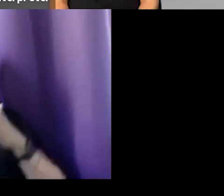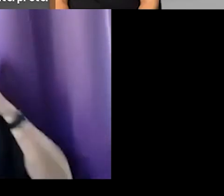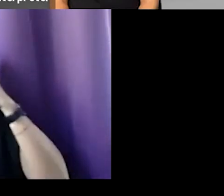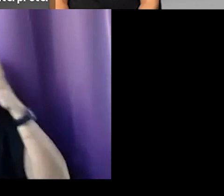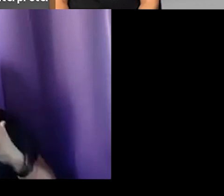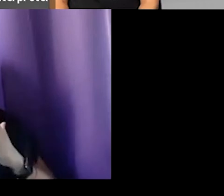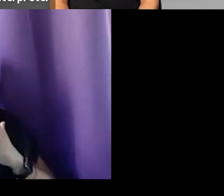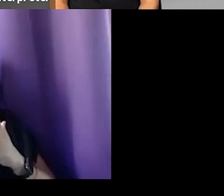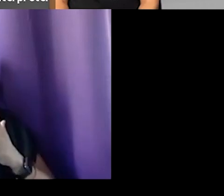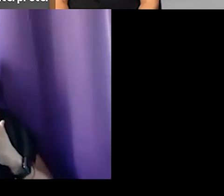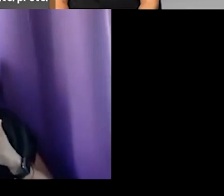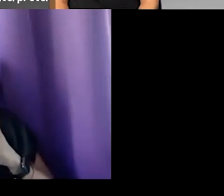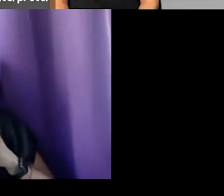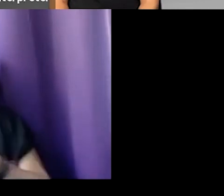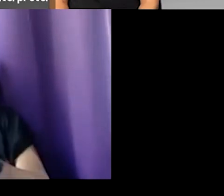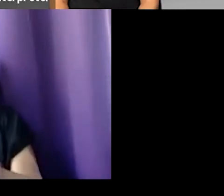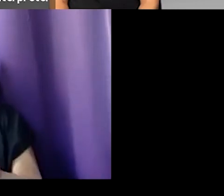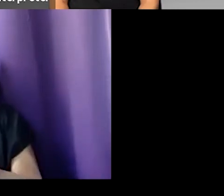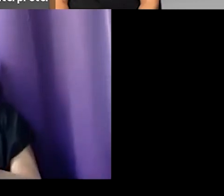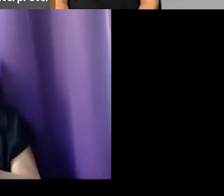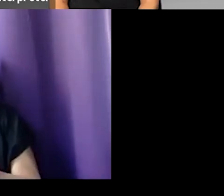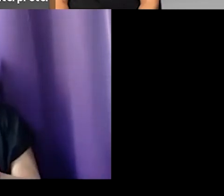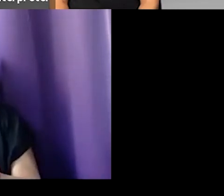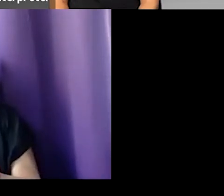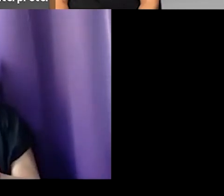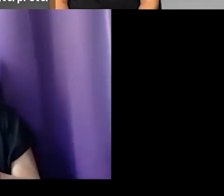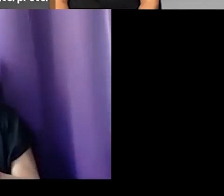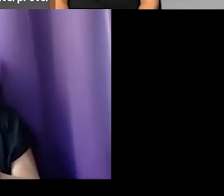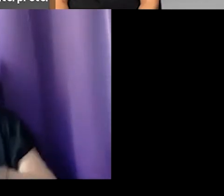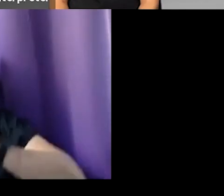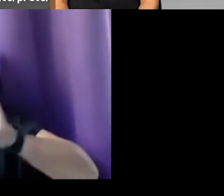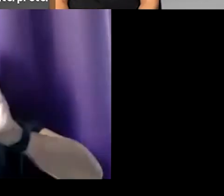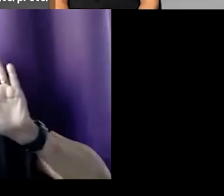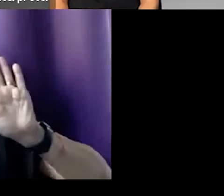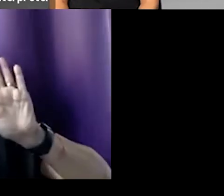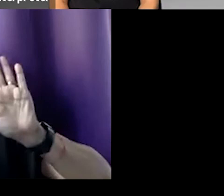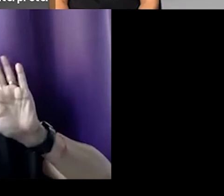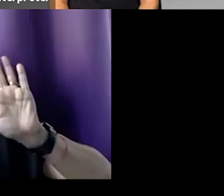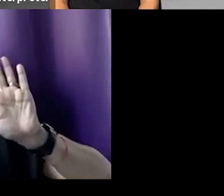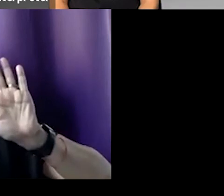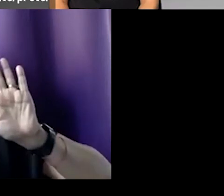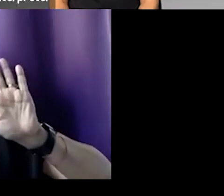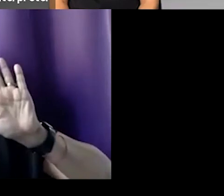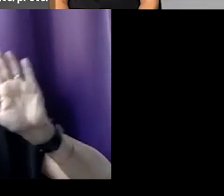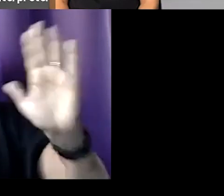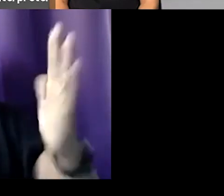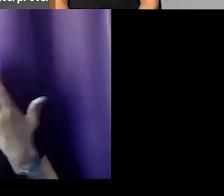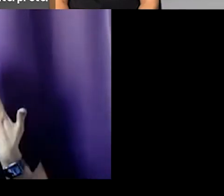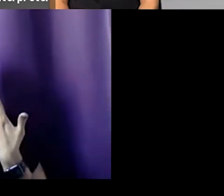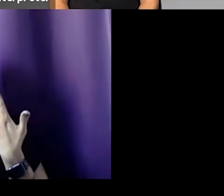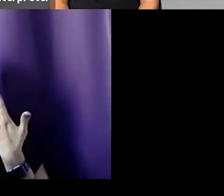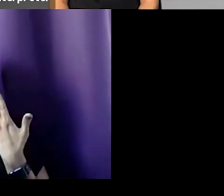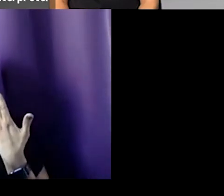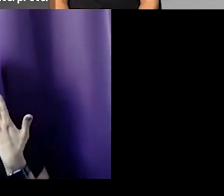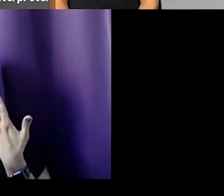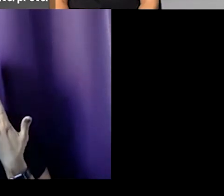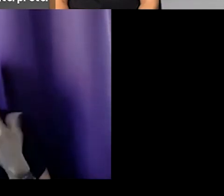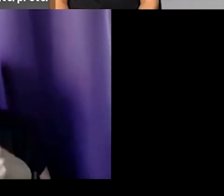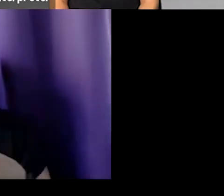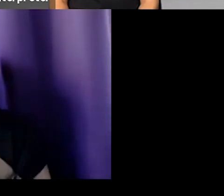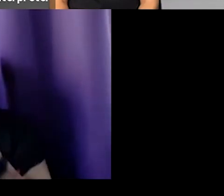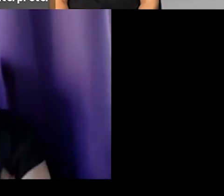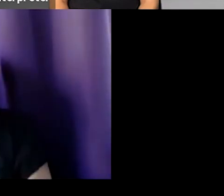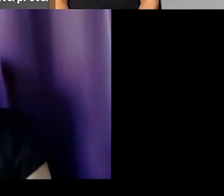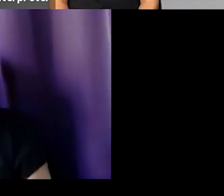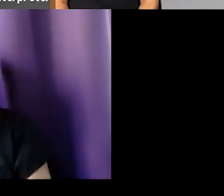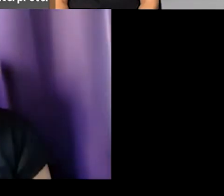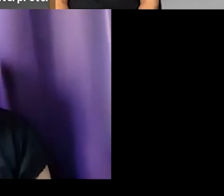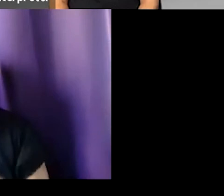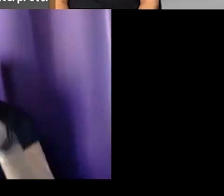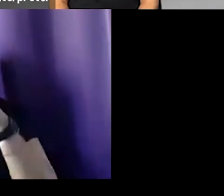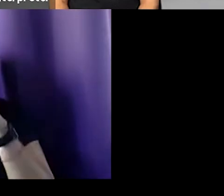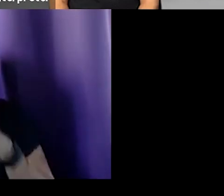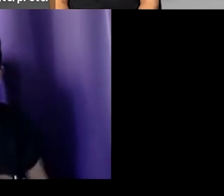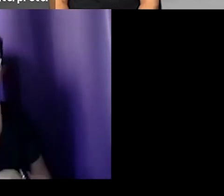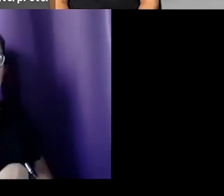We're missing a chance to think about the organizing principle for most of what I'm arguing here is trust. How would we build trust and I think it's unfortunate.